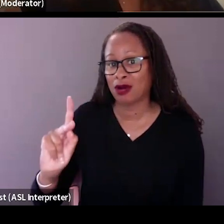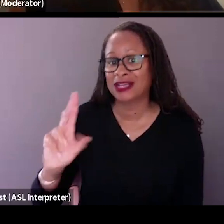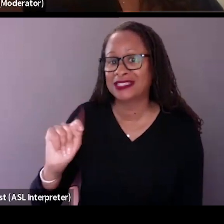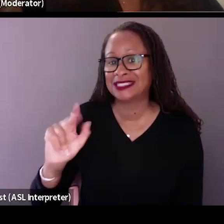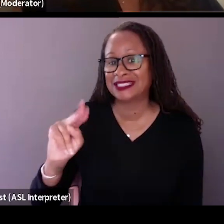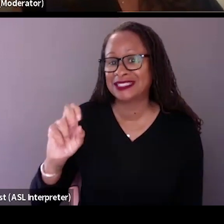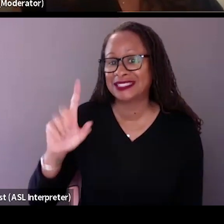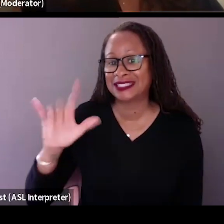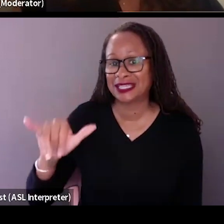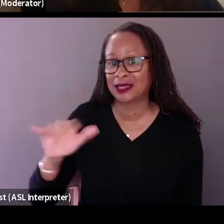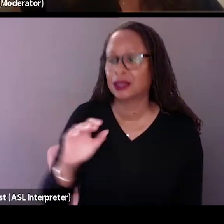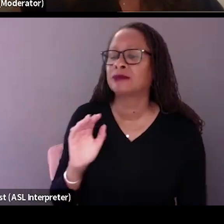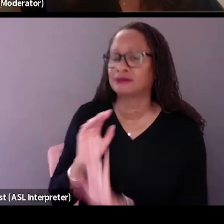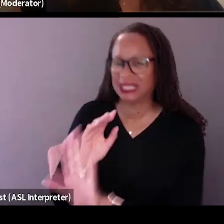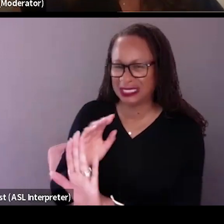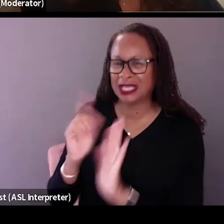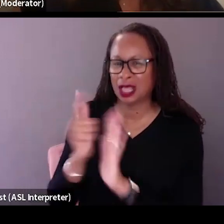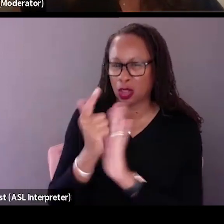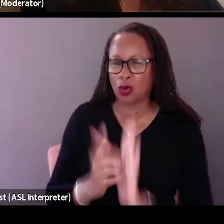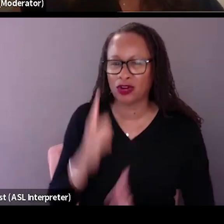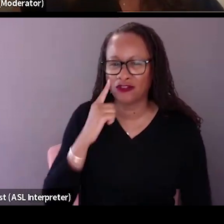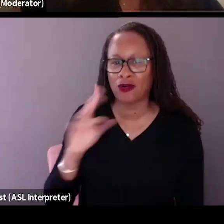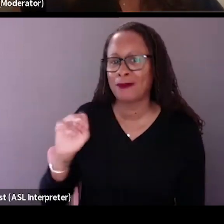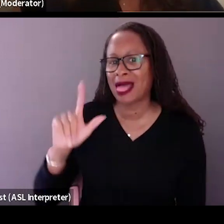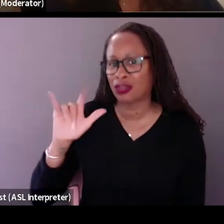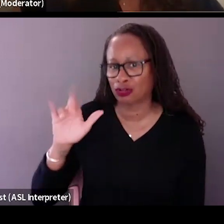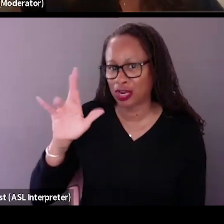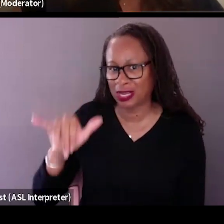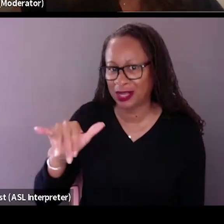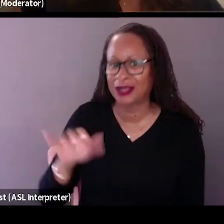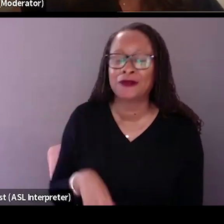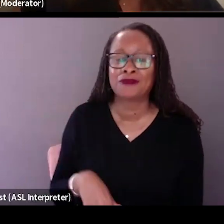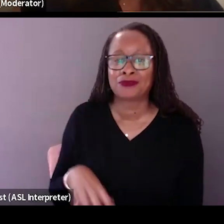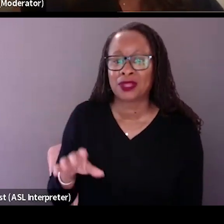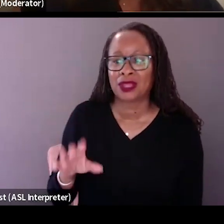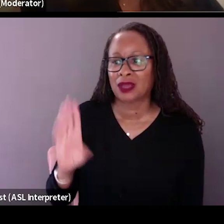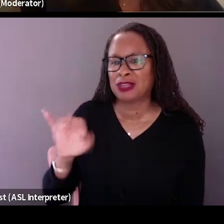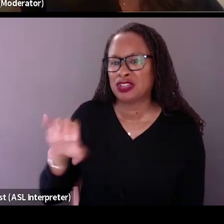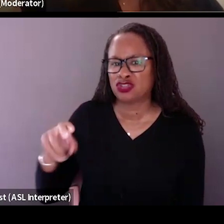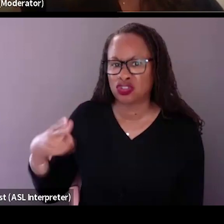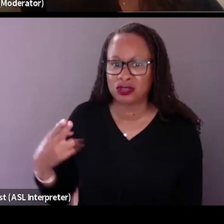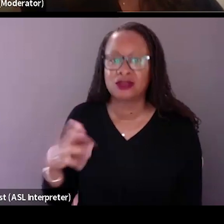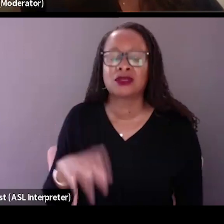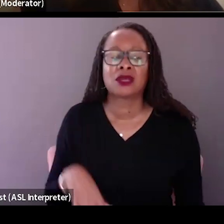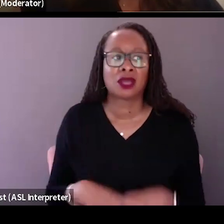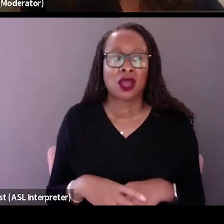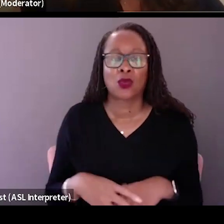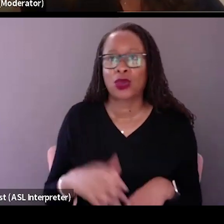you know, we probably wouldn't be in the position where we are now with Alec finally being held accountable.